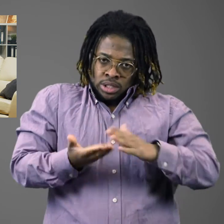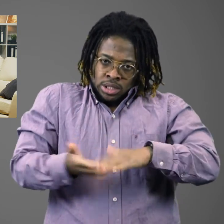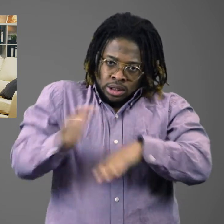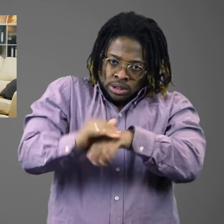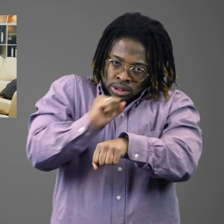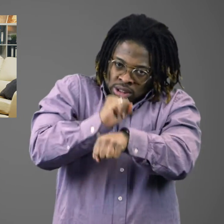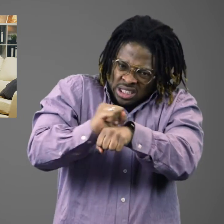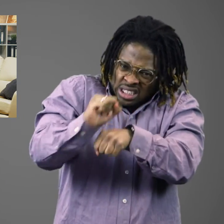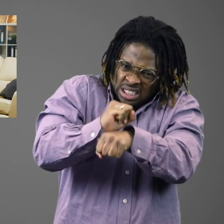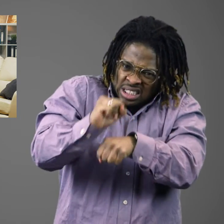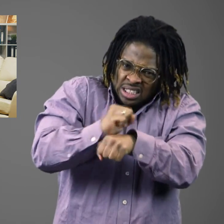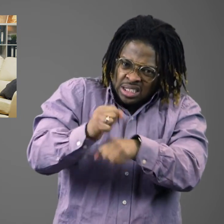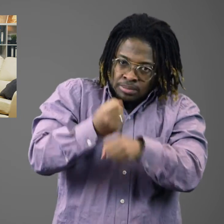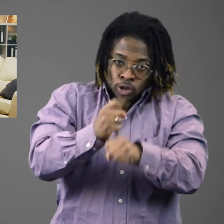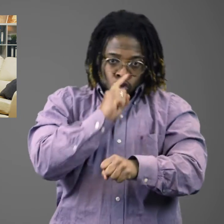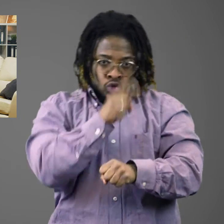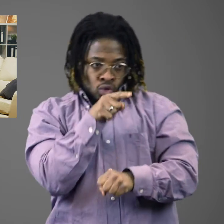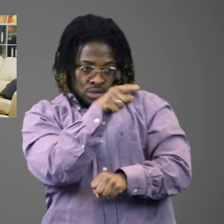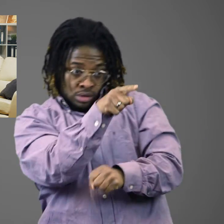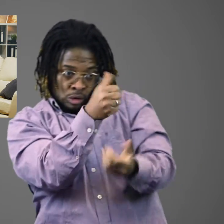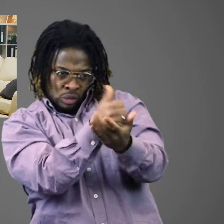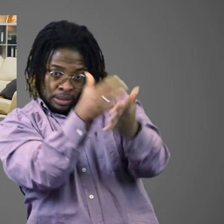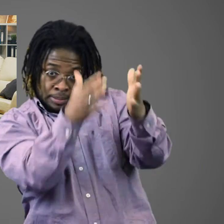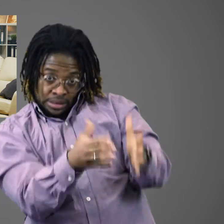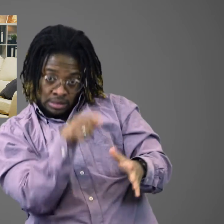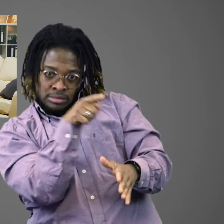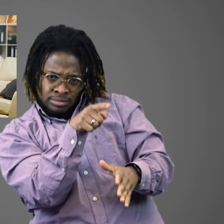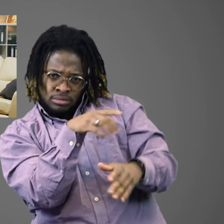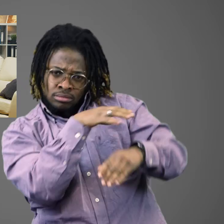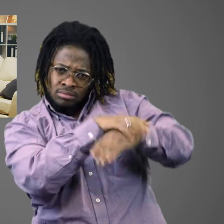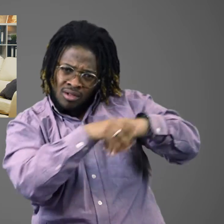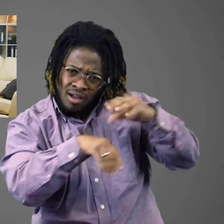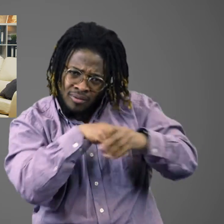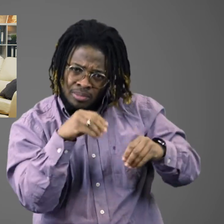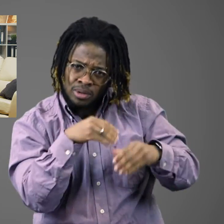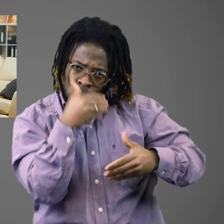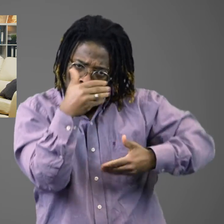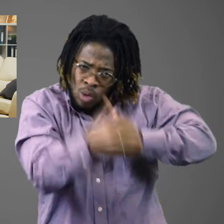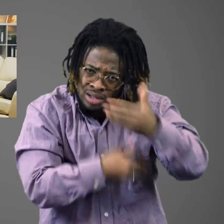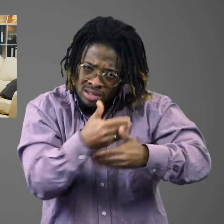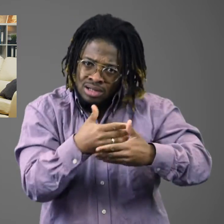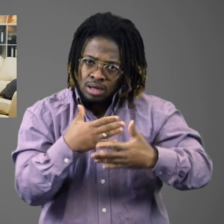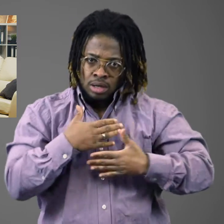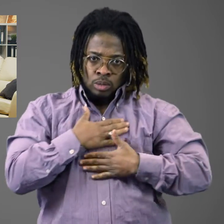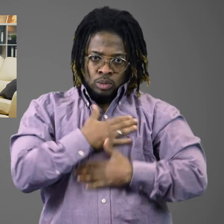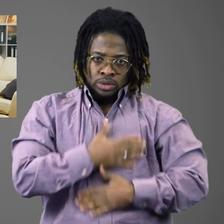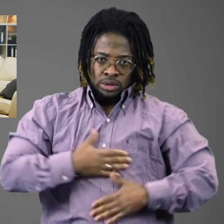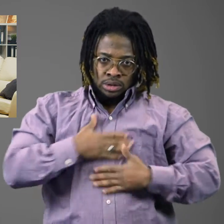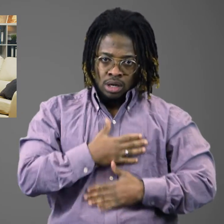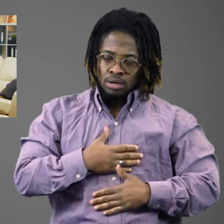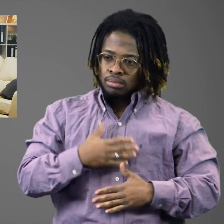I really appreciated the extra effort the provider put into making sure our therapist was comfortable with the process,